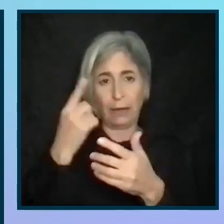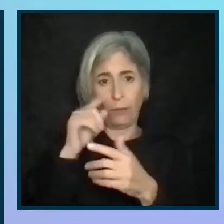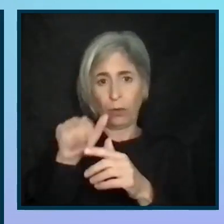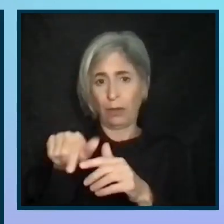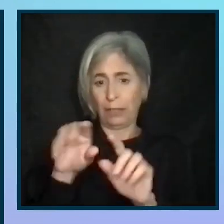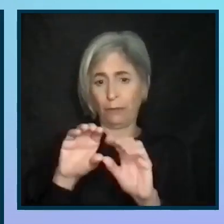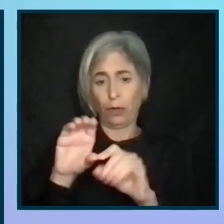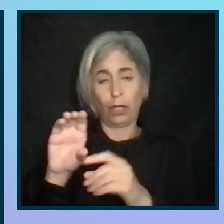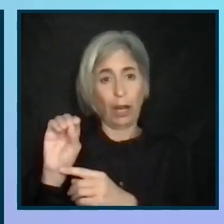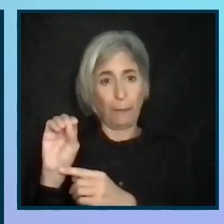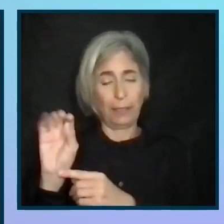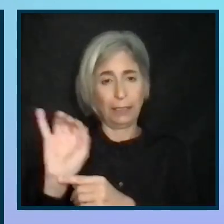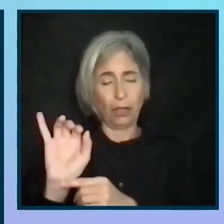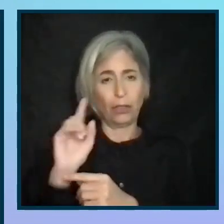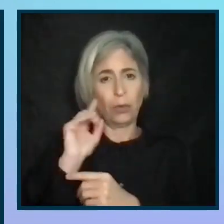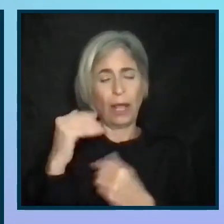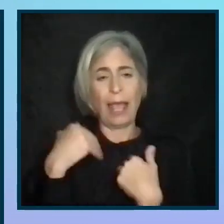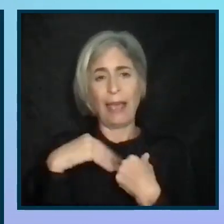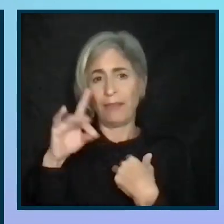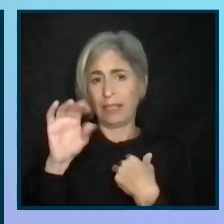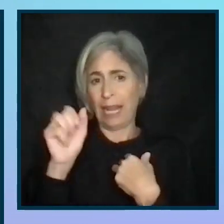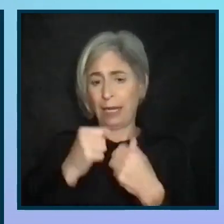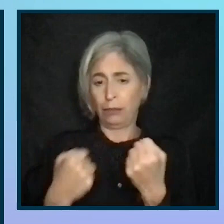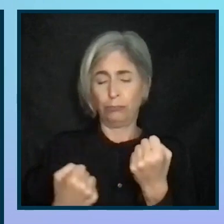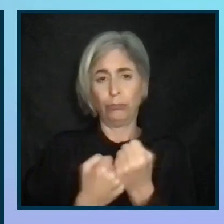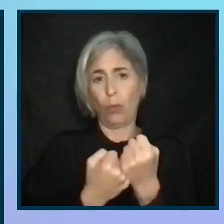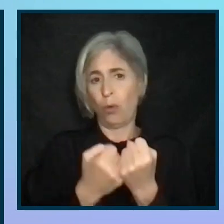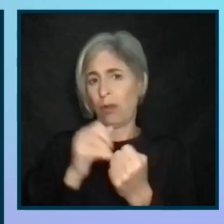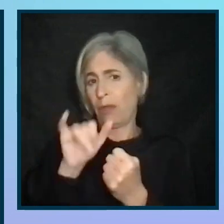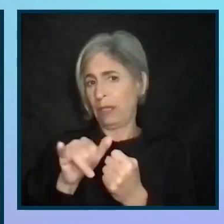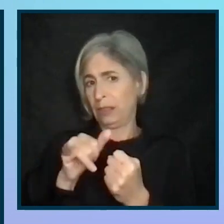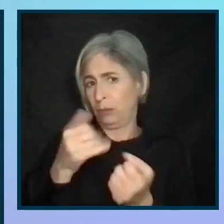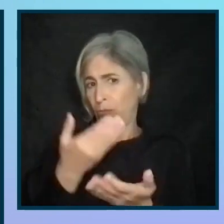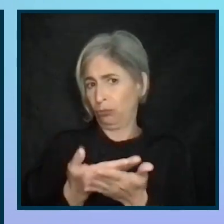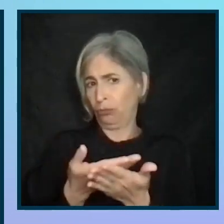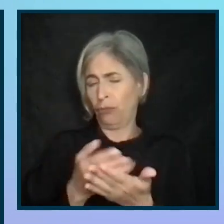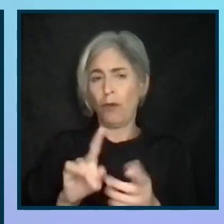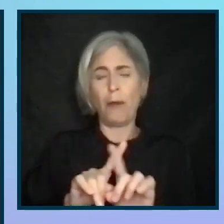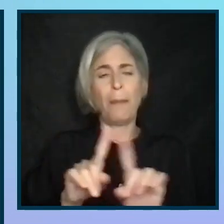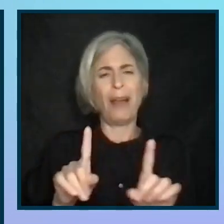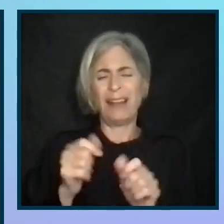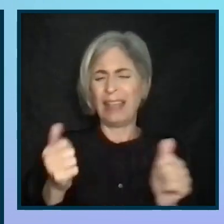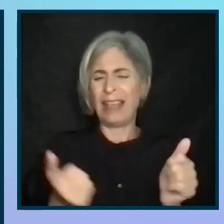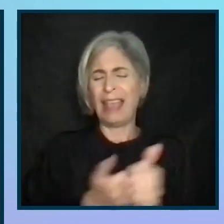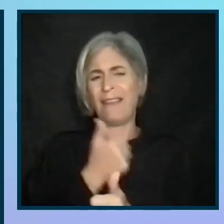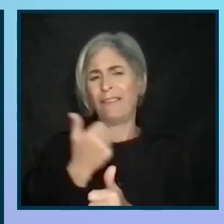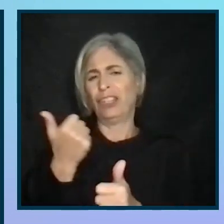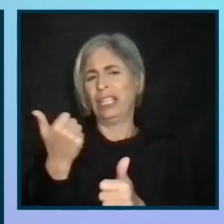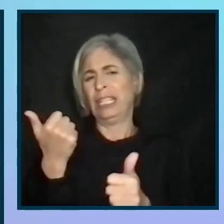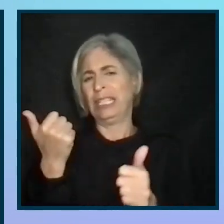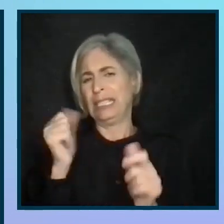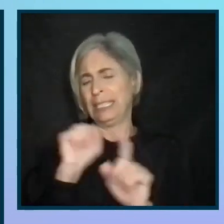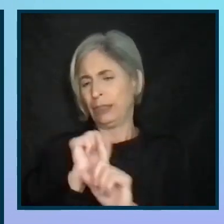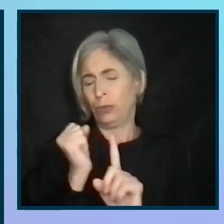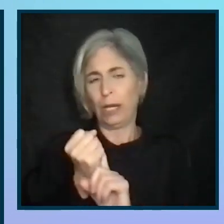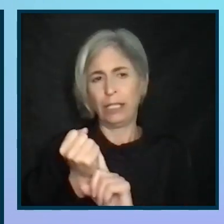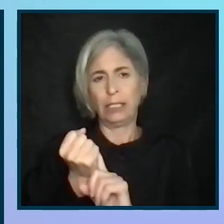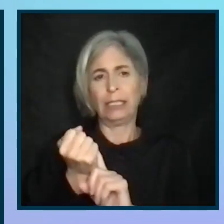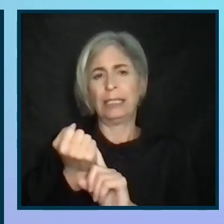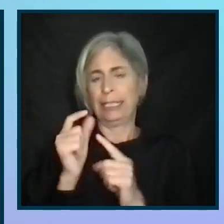and have the data to back some of these things up. But of course, every given instance is gonna be somewhat unique, right.